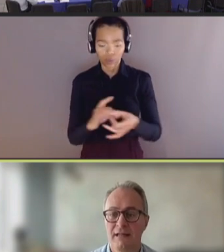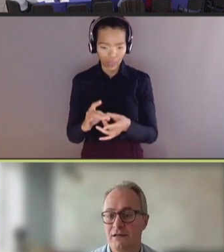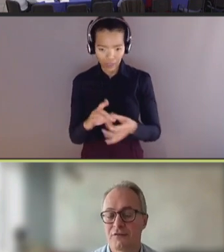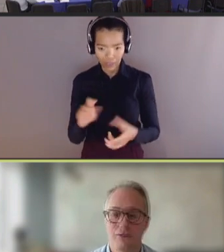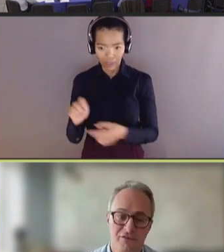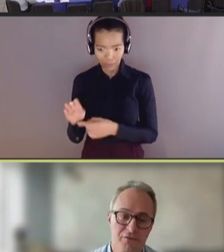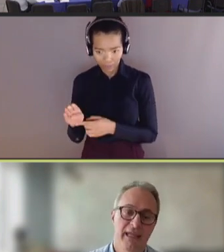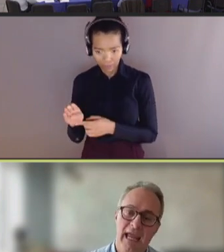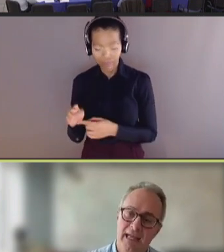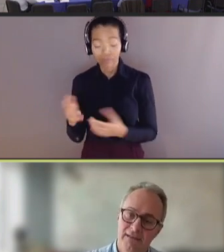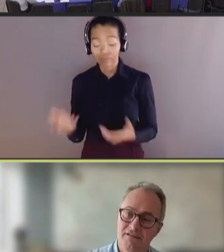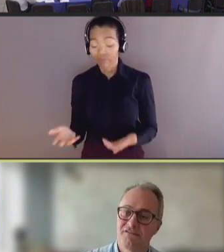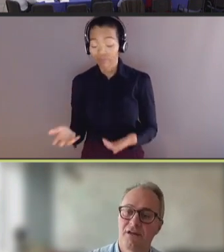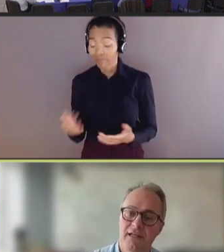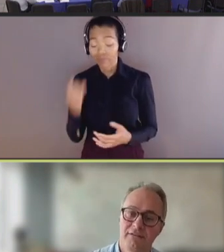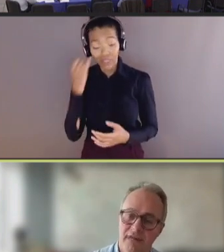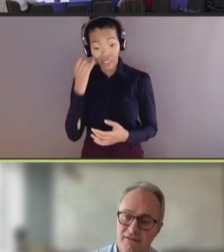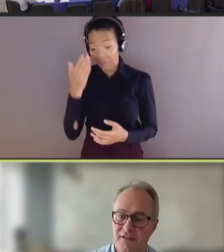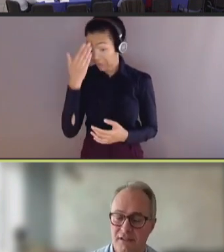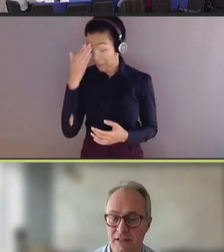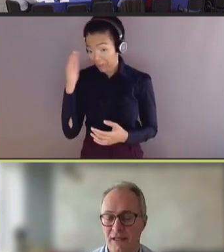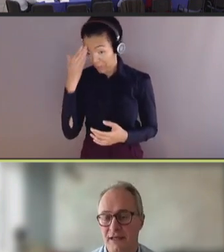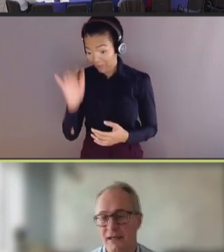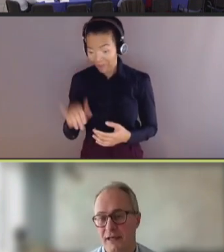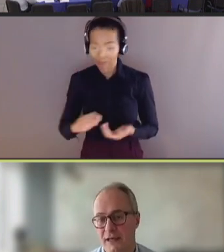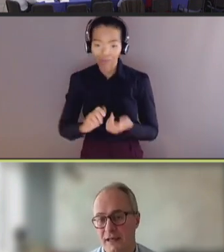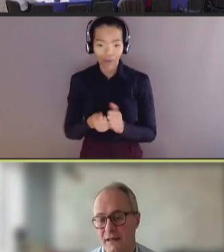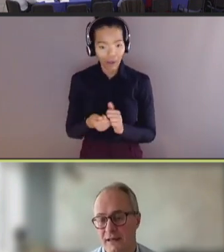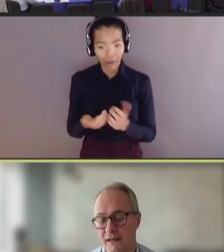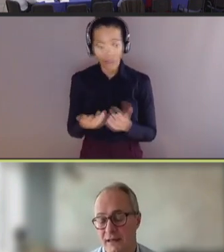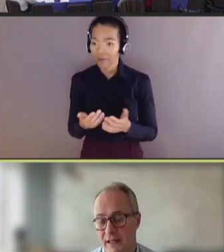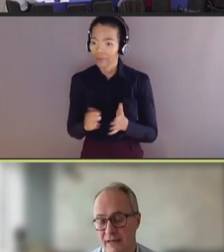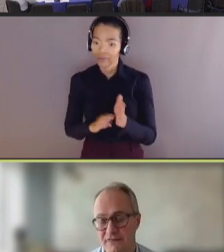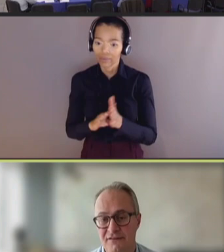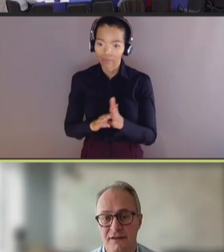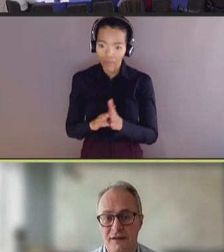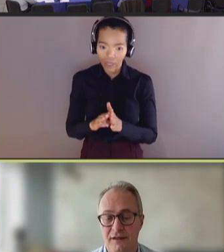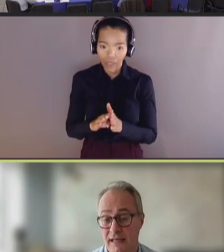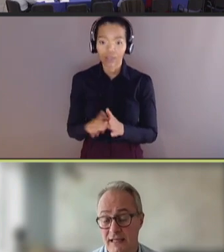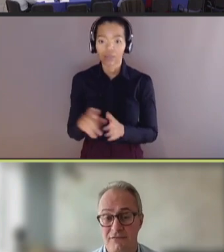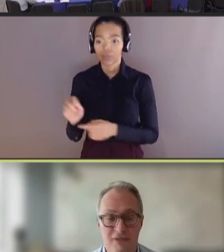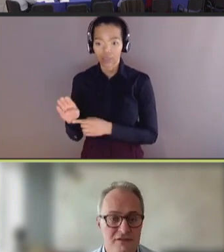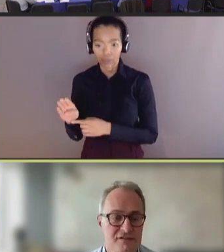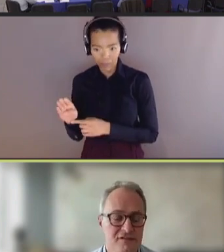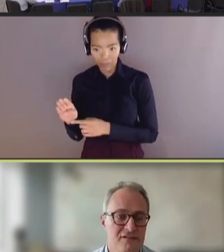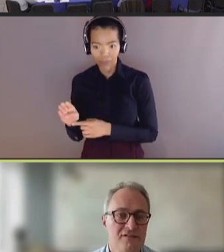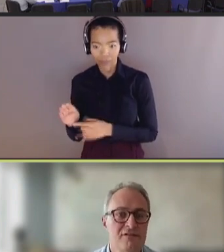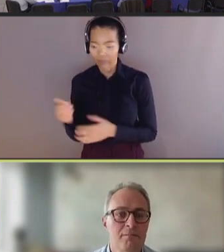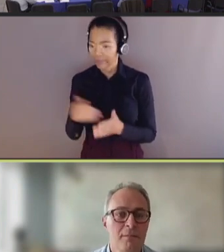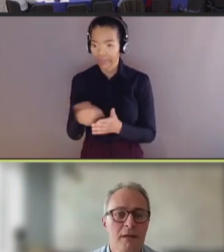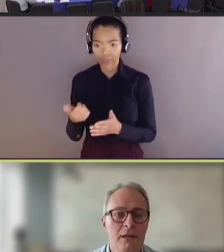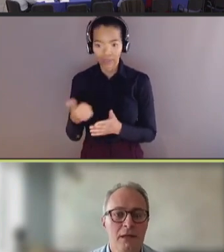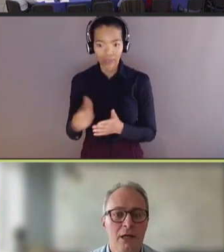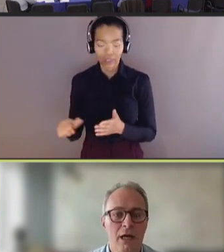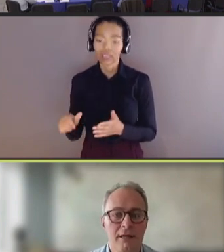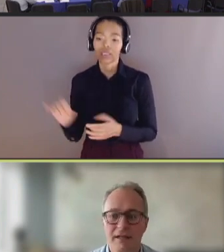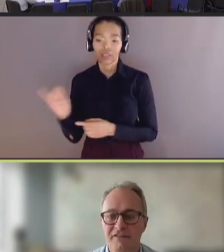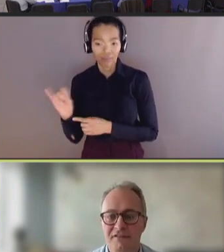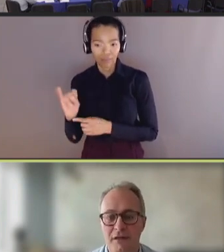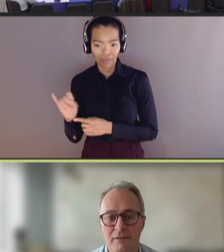then of course, we can't design a vaccine against any infectious diseases. And next slide,